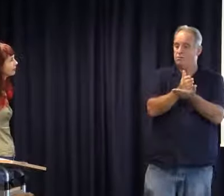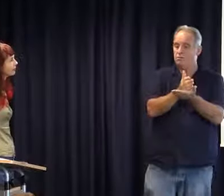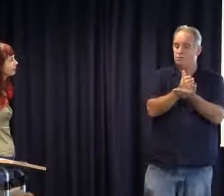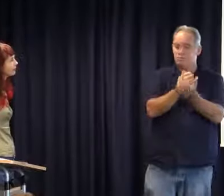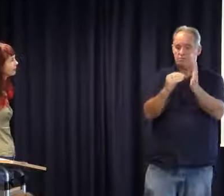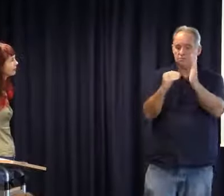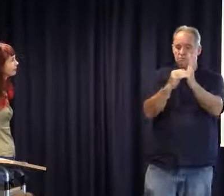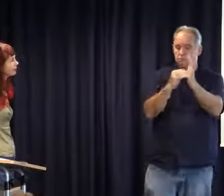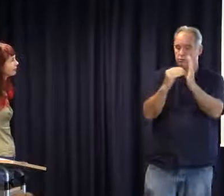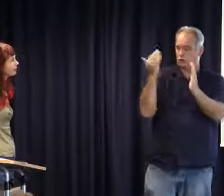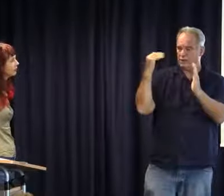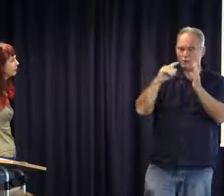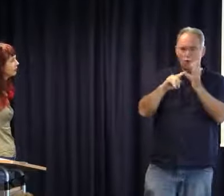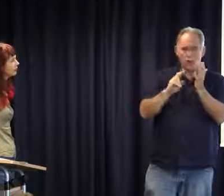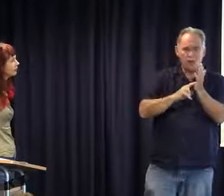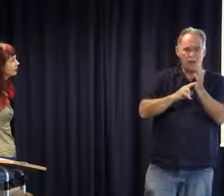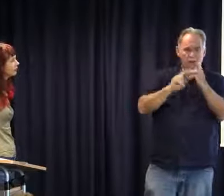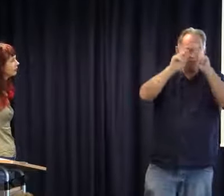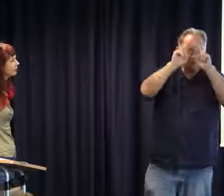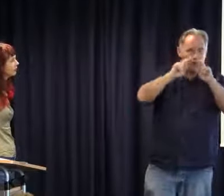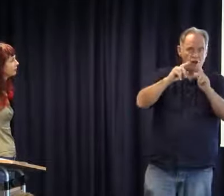know, I guess we are fortunate in the respect that we have for human rights, you would be